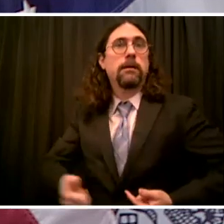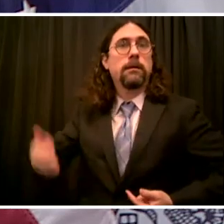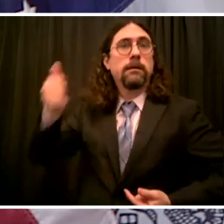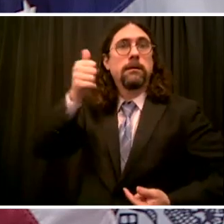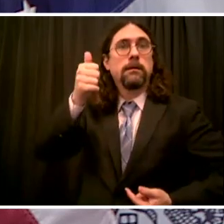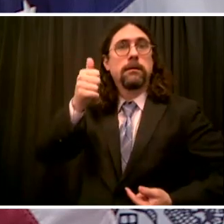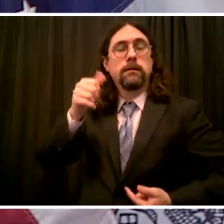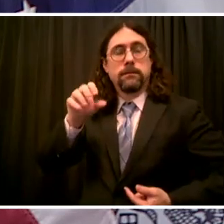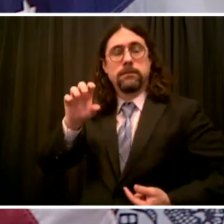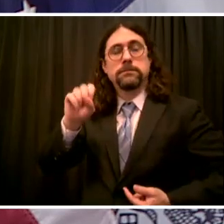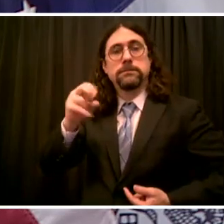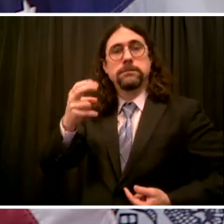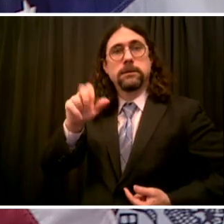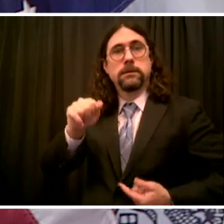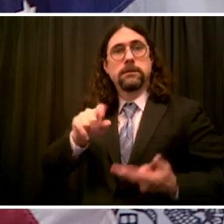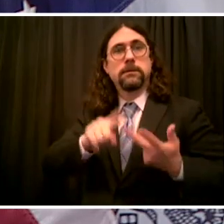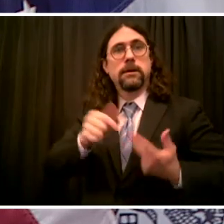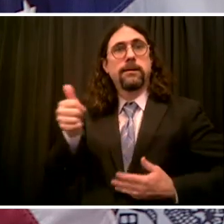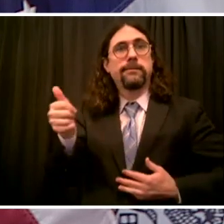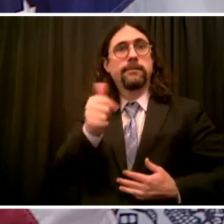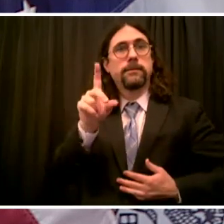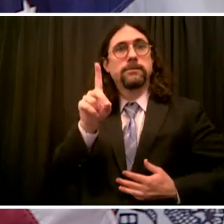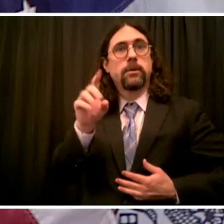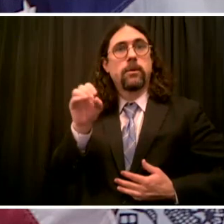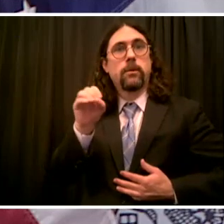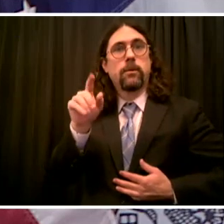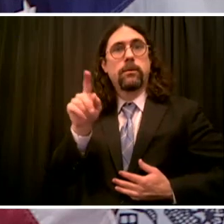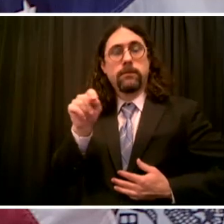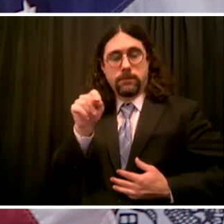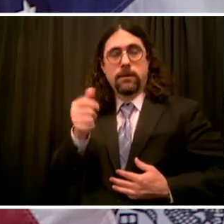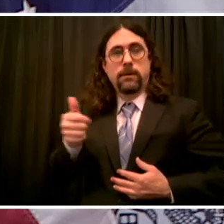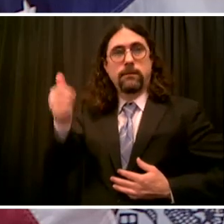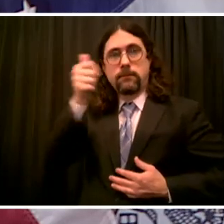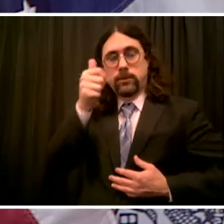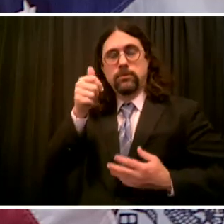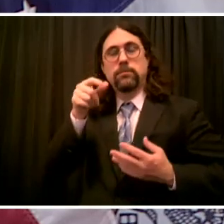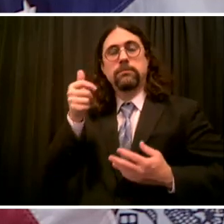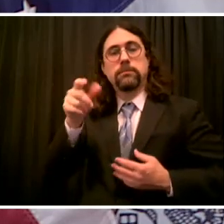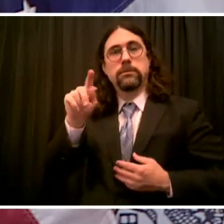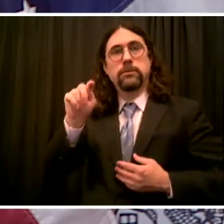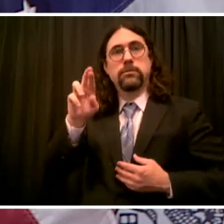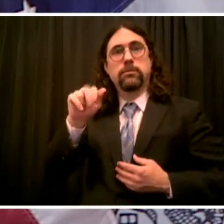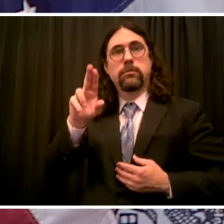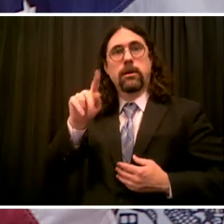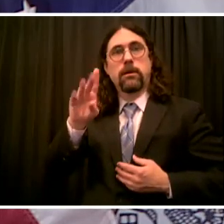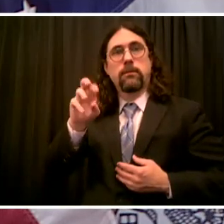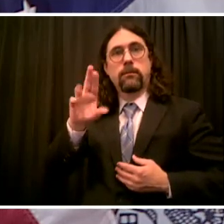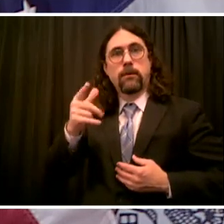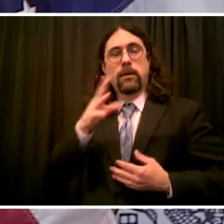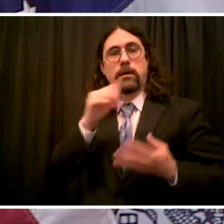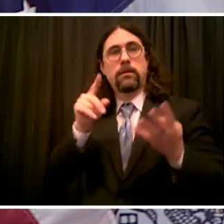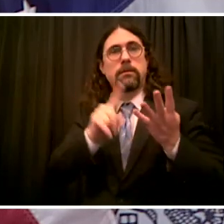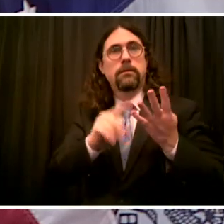BARBOT, COMMISSIONER BANKS,5Pó■gó7z COMMISSIONER